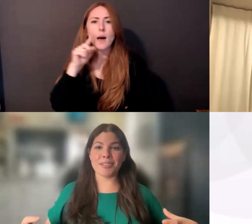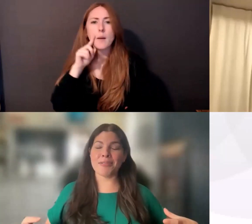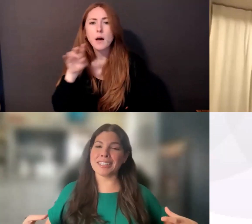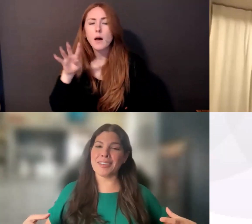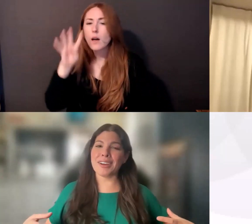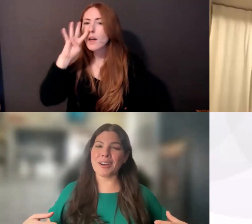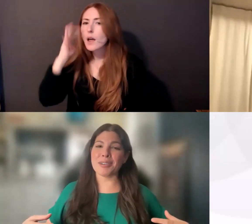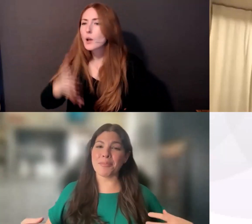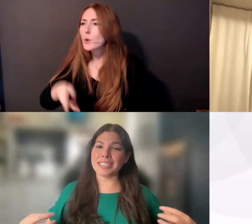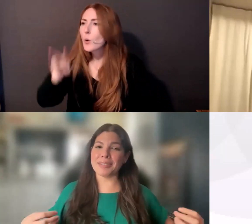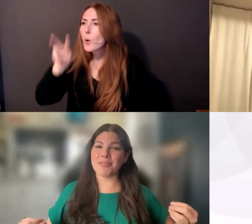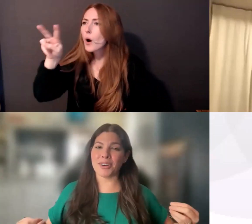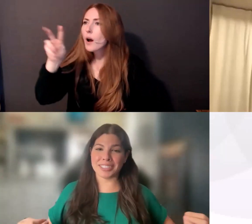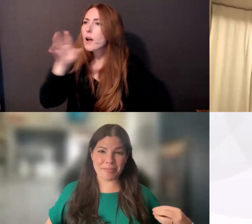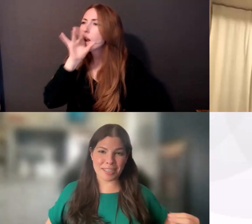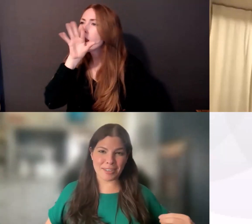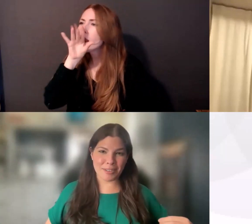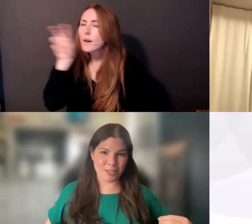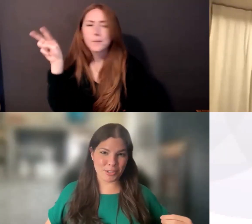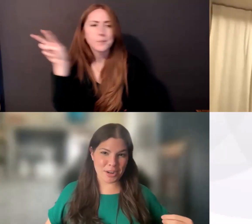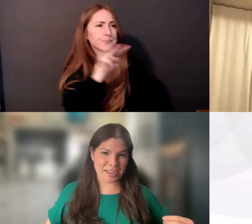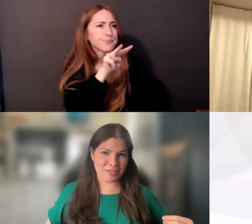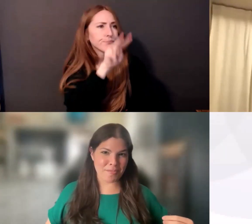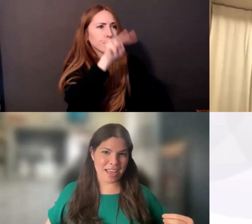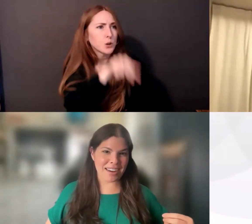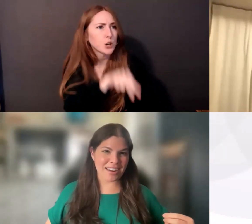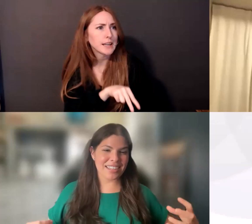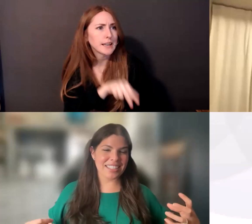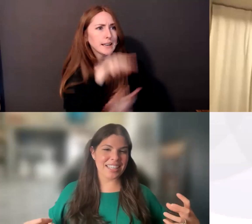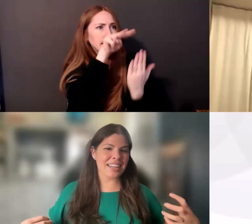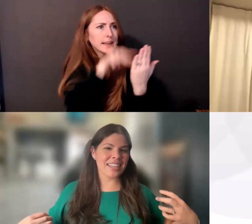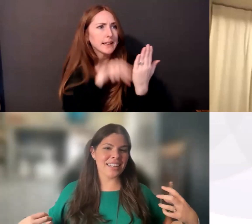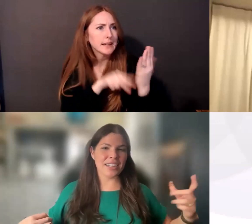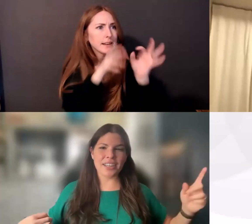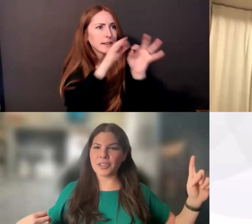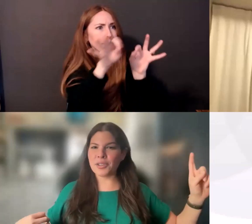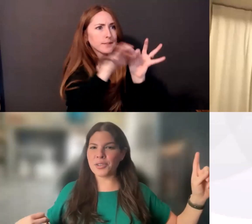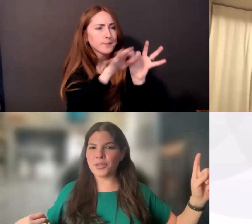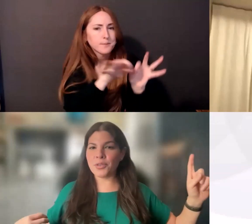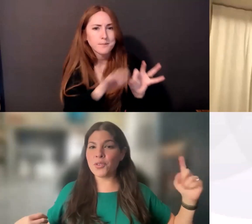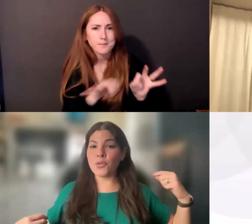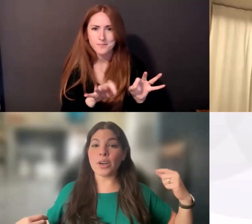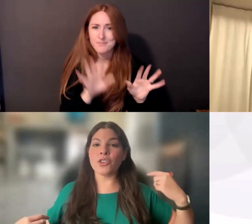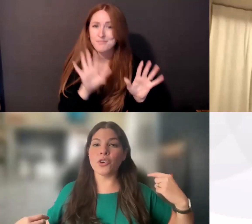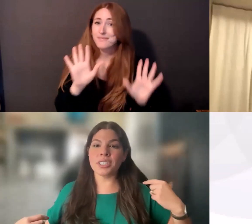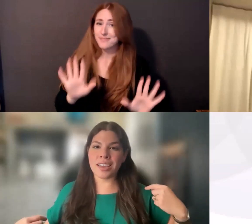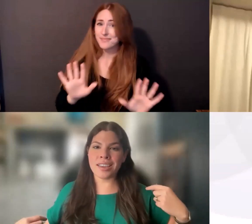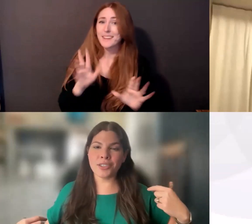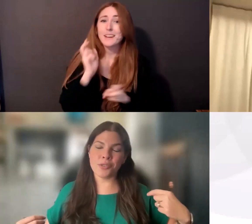and it's very hard to break some of our teams that go through the training from that, is that what you're saying should